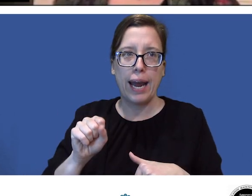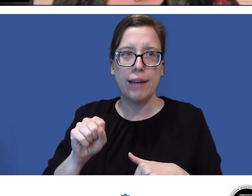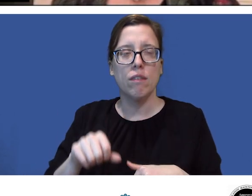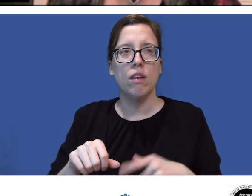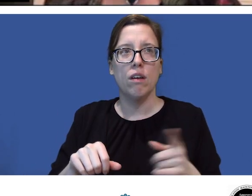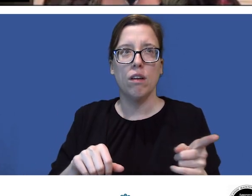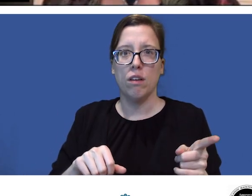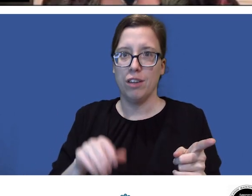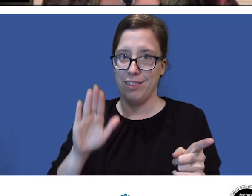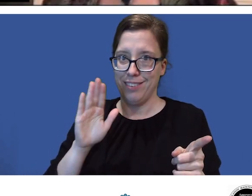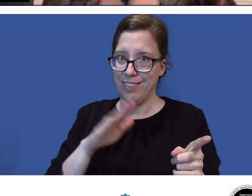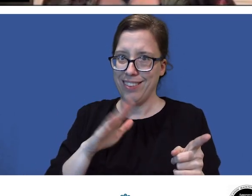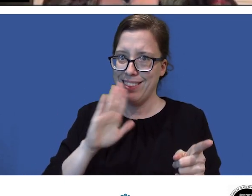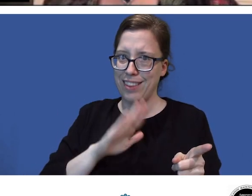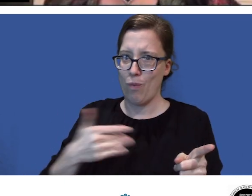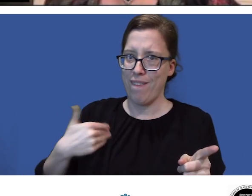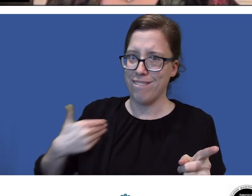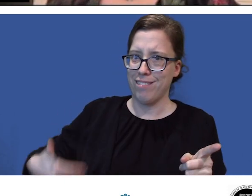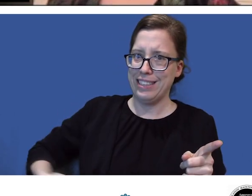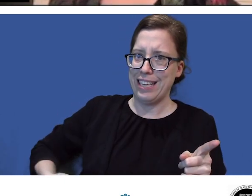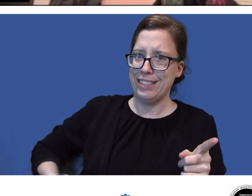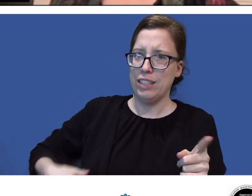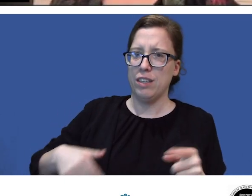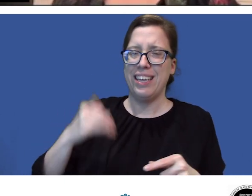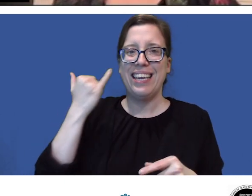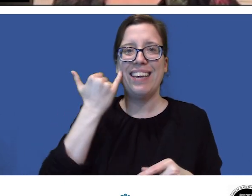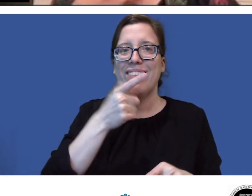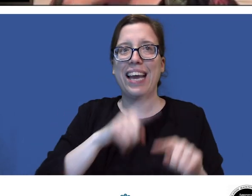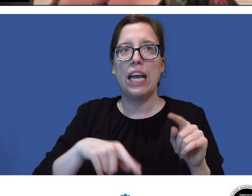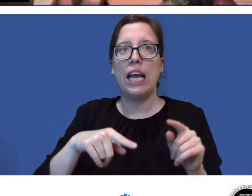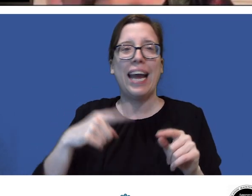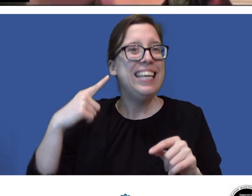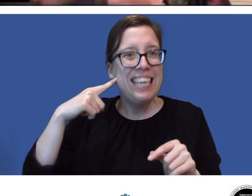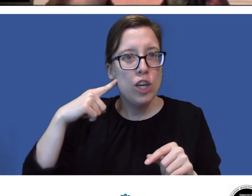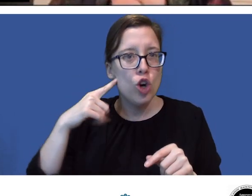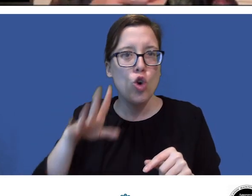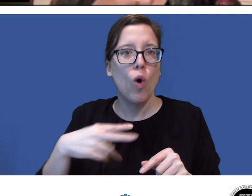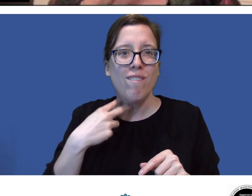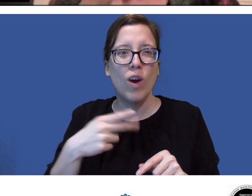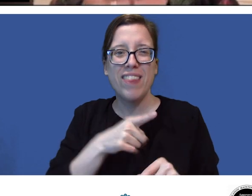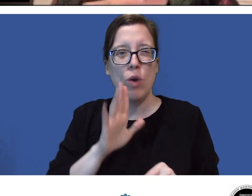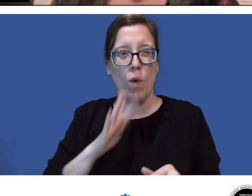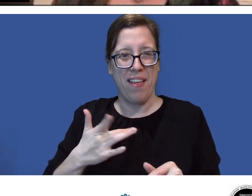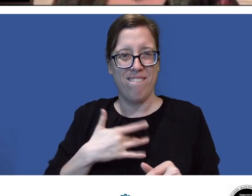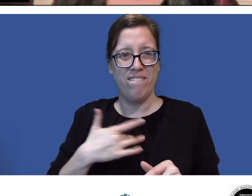you think the kid isn't going to sense that? Even if the kid can't hear the change in your tone,